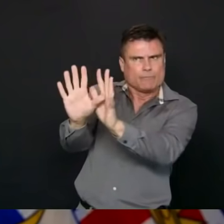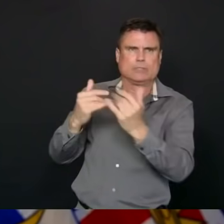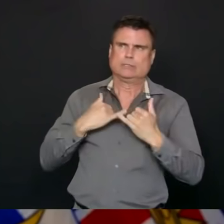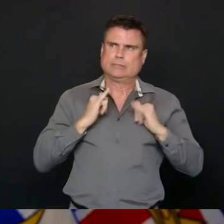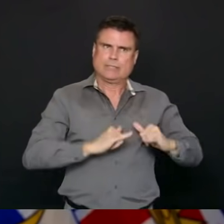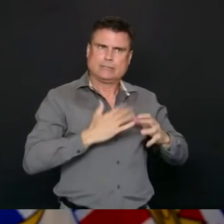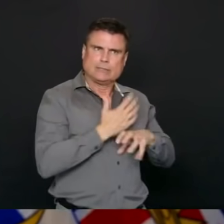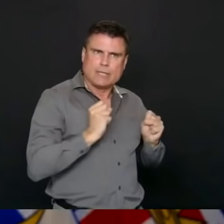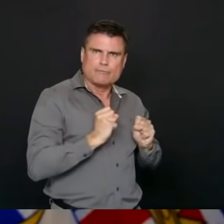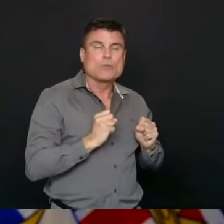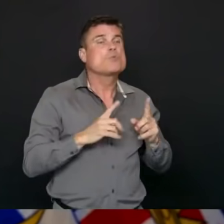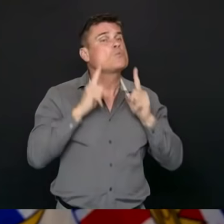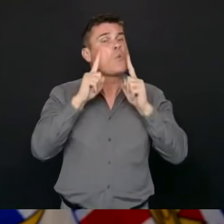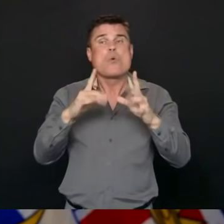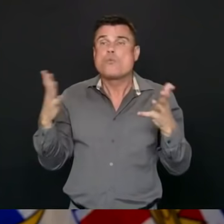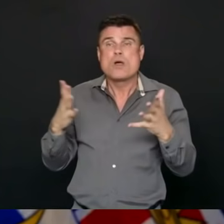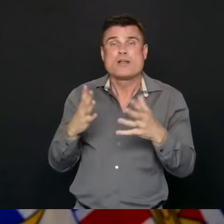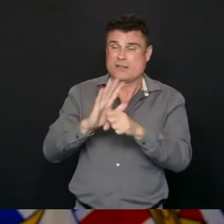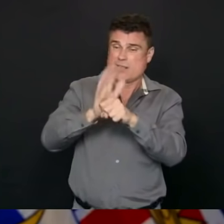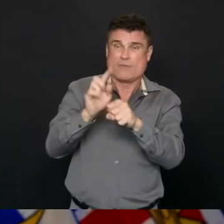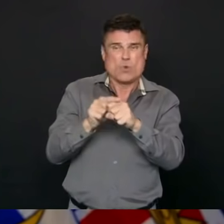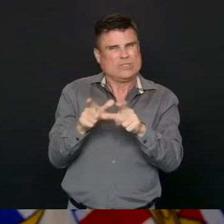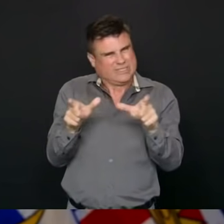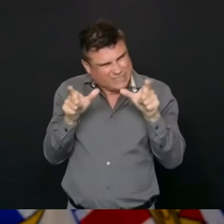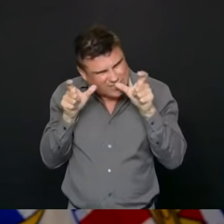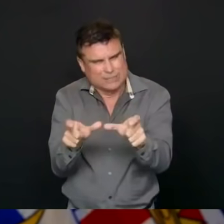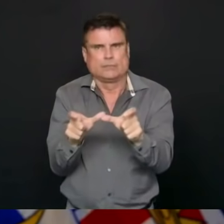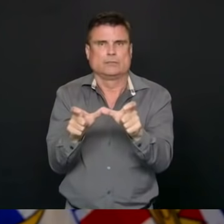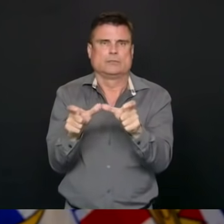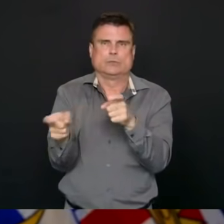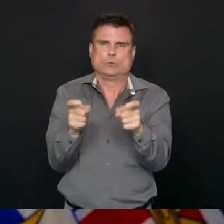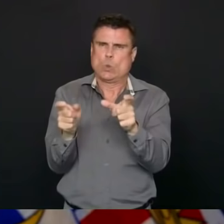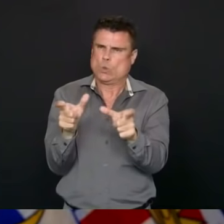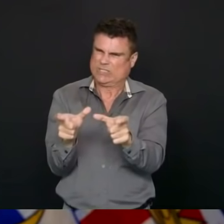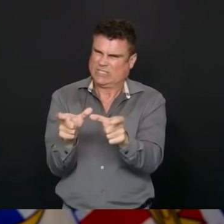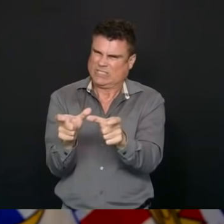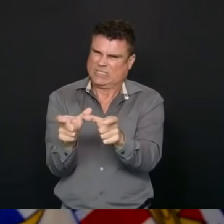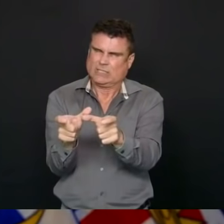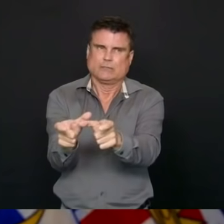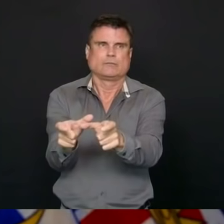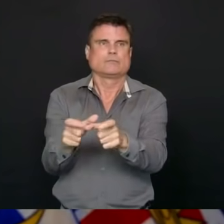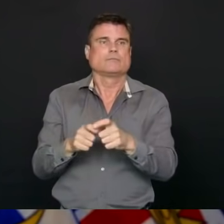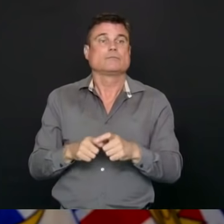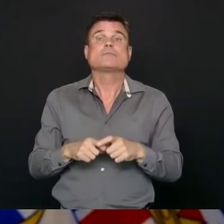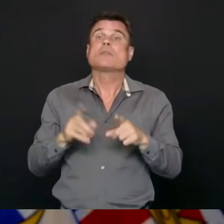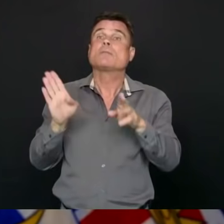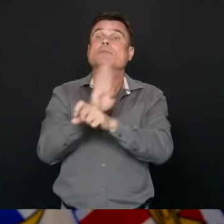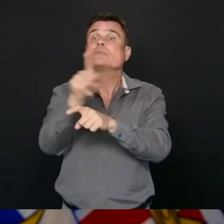control so we can restart effect of Li. Effect of Li. For businesses we will